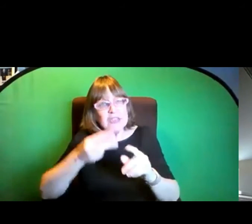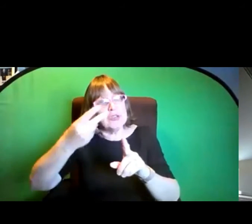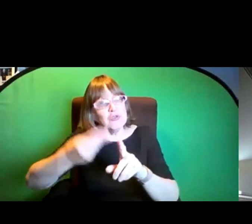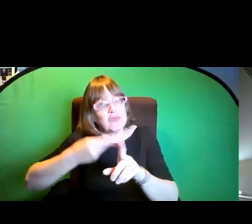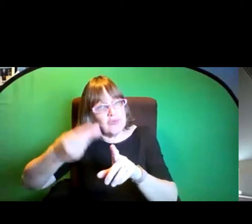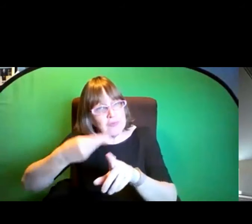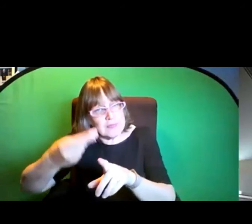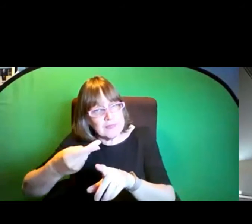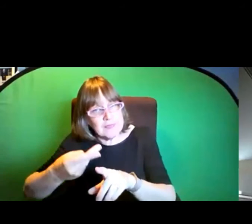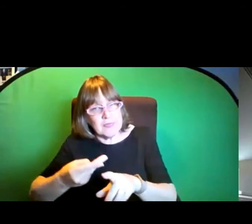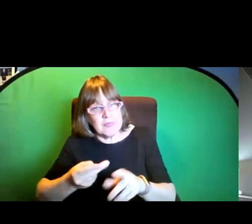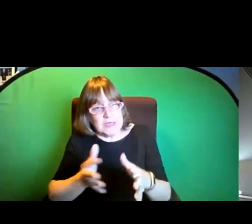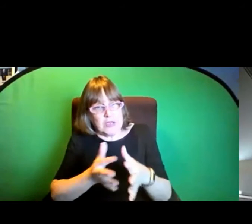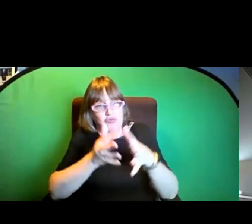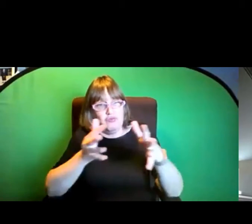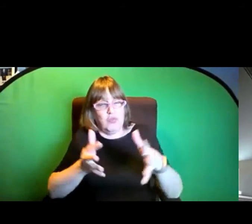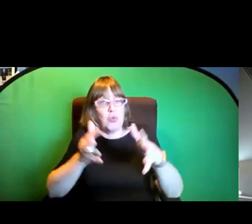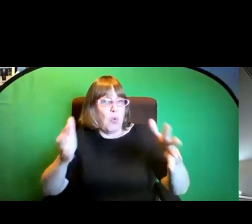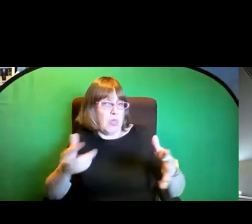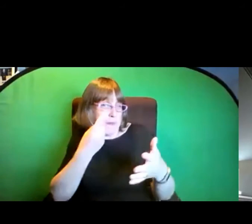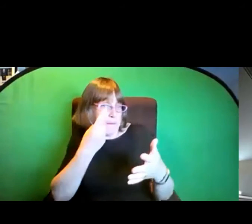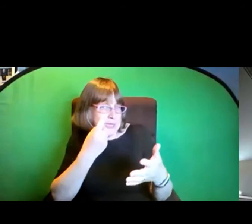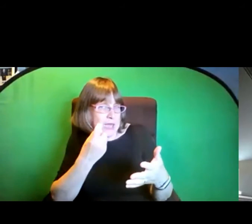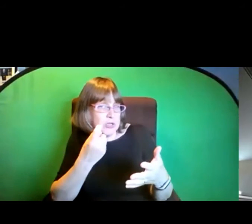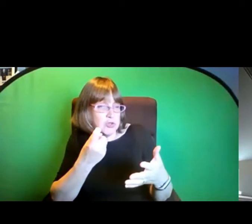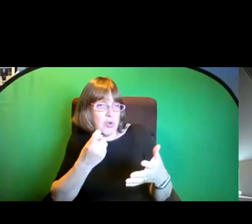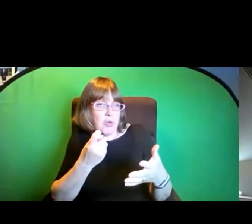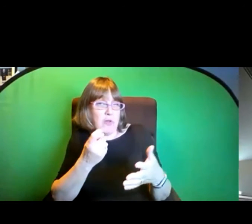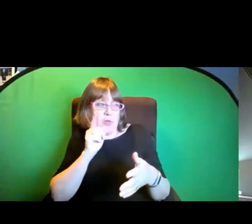there's new growth and there's potential for that if that investment takes place now.